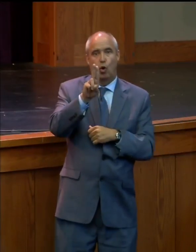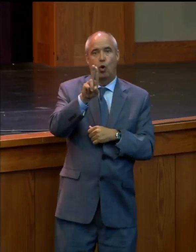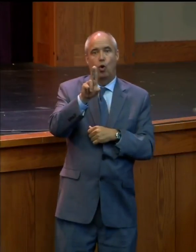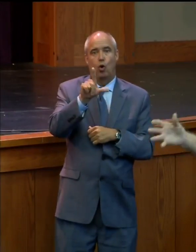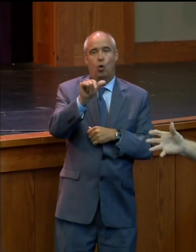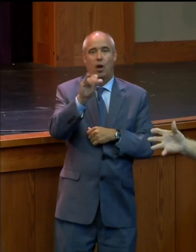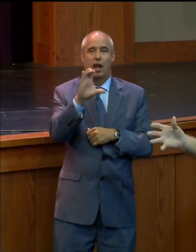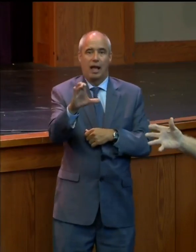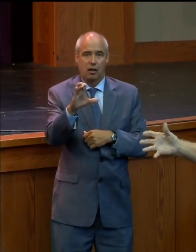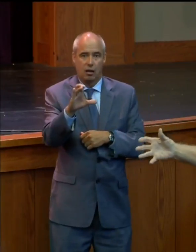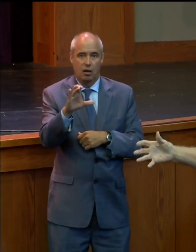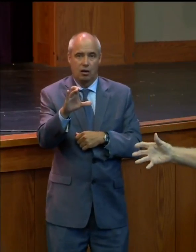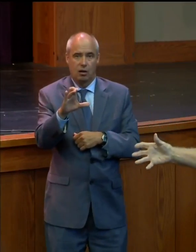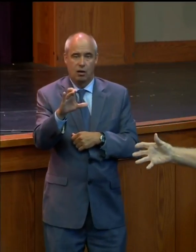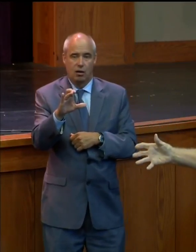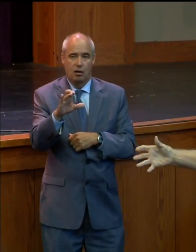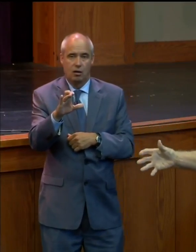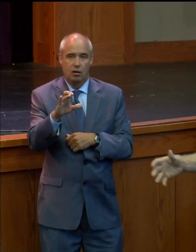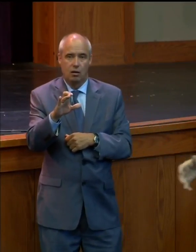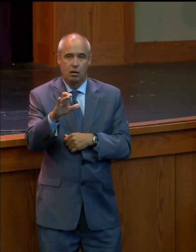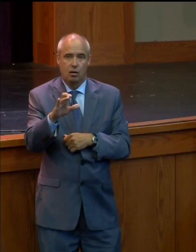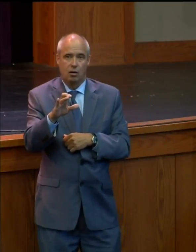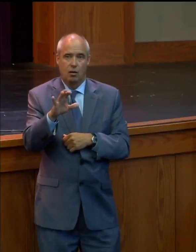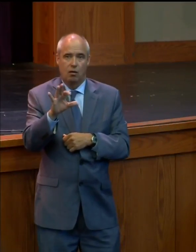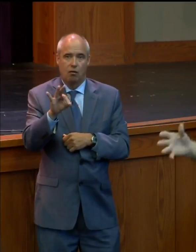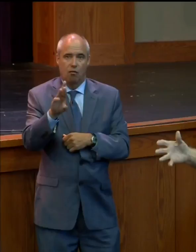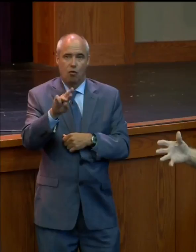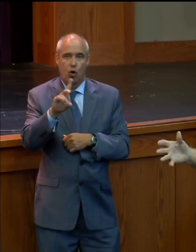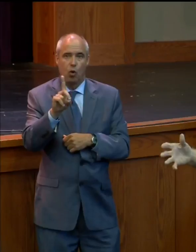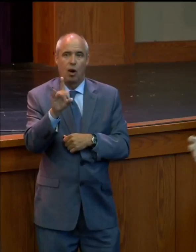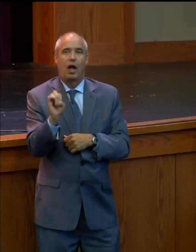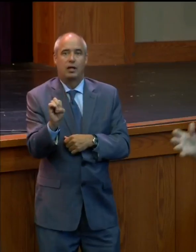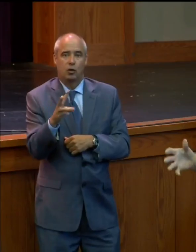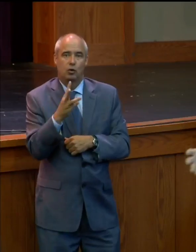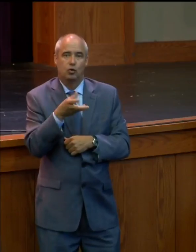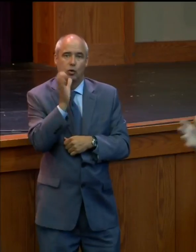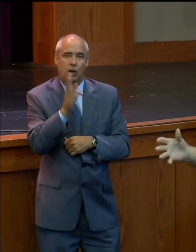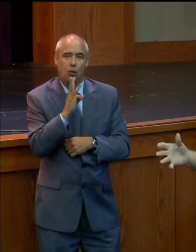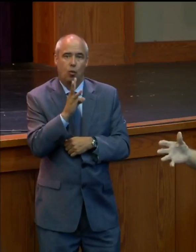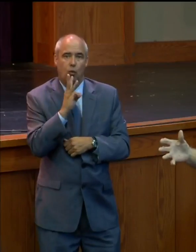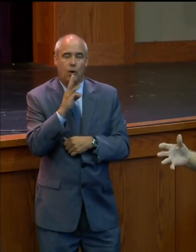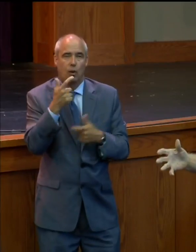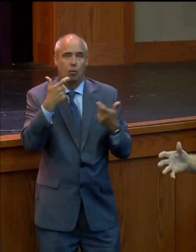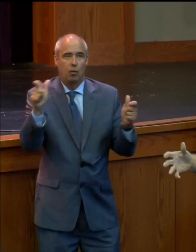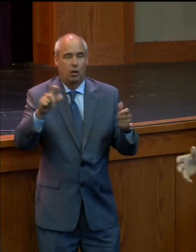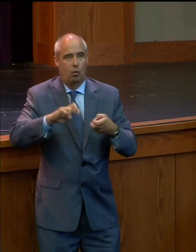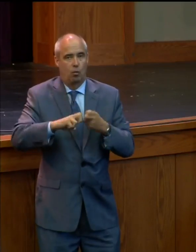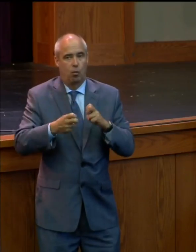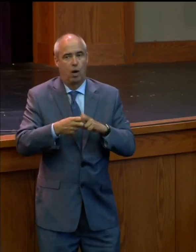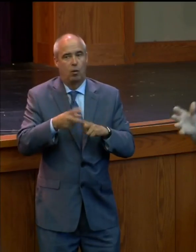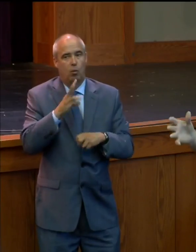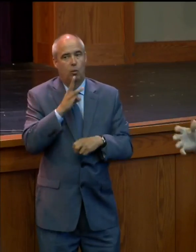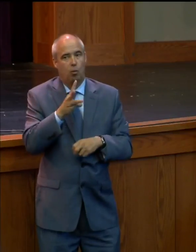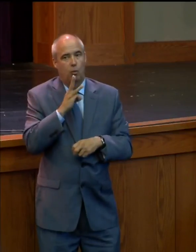GET FLUORIDE OUT OF THE DISTRICT. WE HAD A BIG PROBLEM WITH LEAD IN THE DRINKING WATER HERE THAT